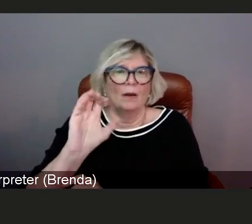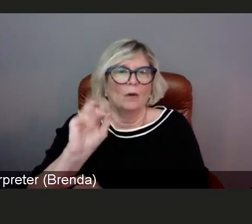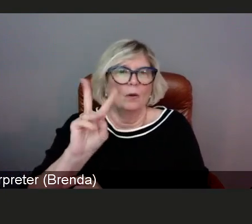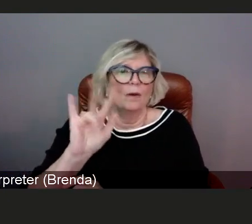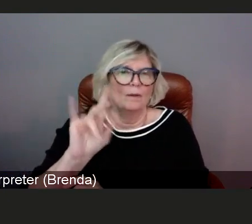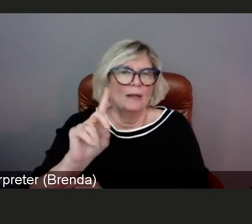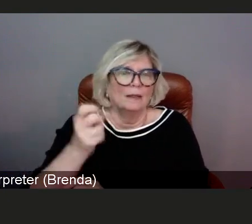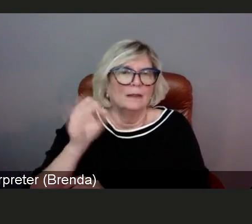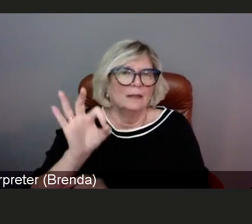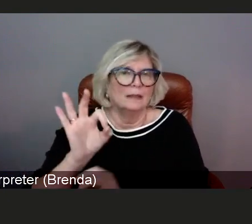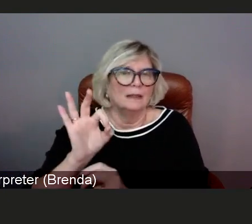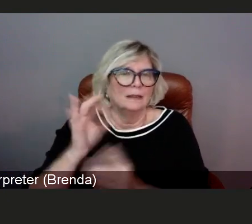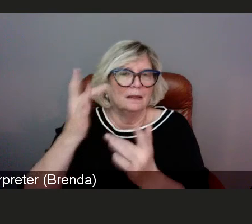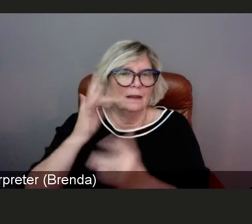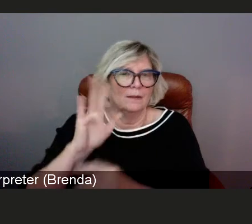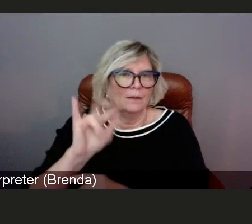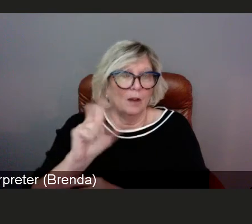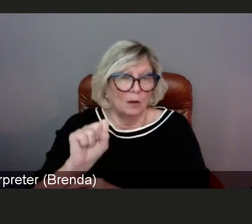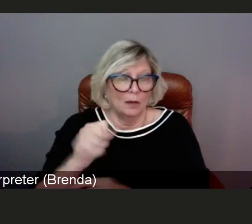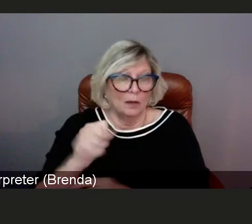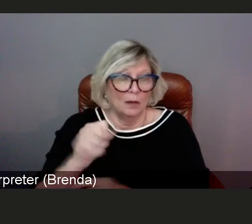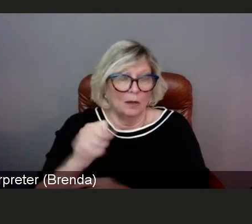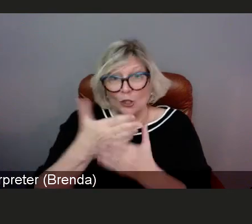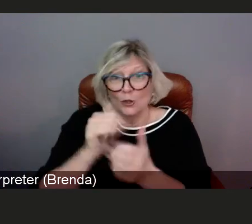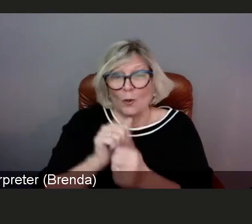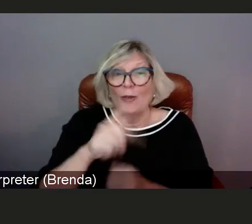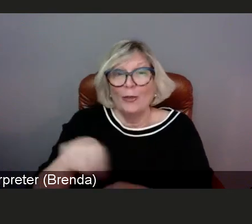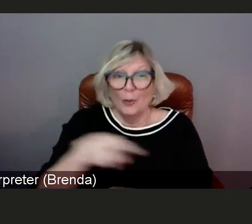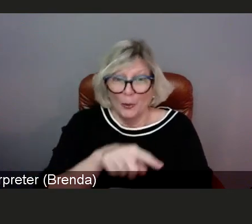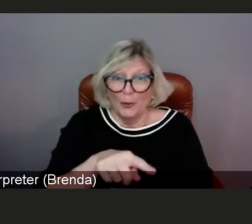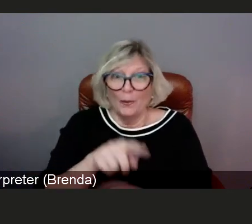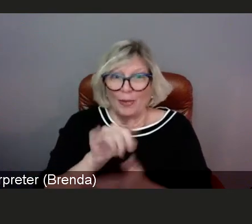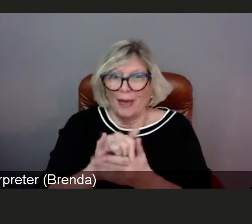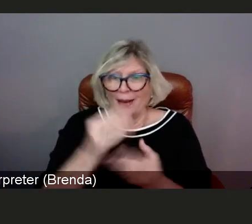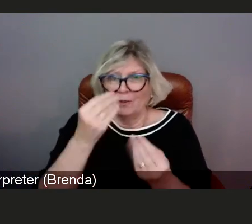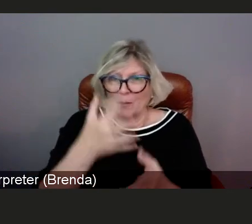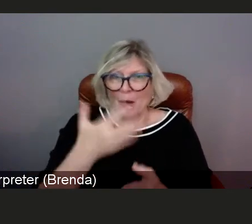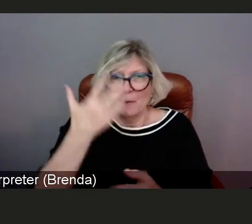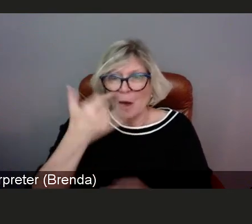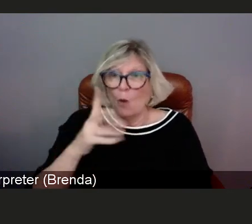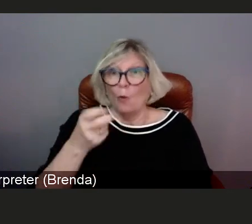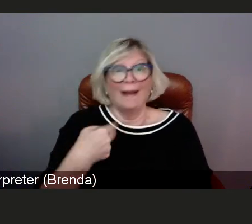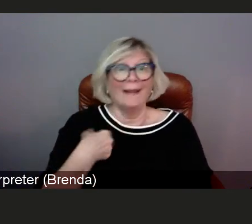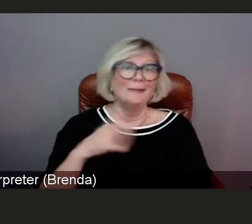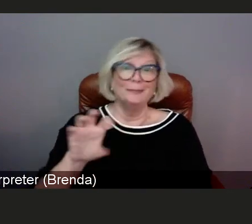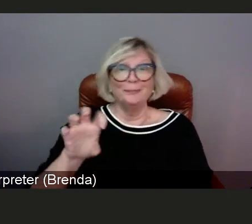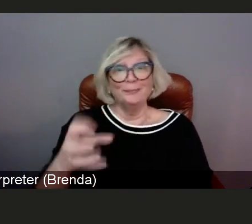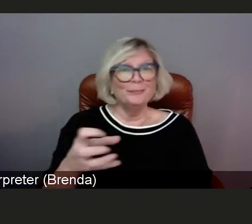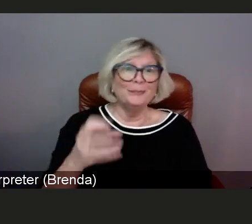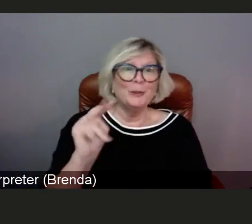that is something that at least when I turn the news on it seems to be talked about quite frequently.